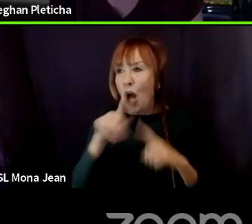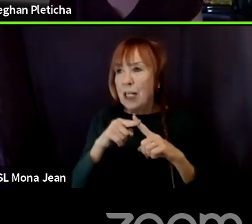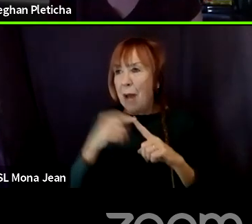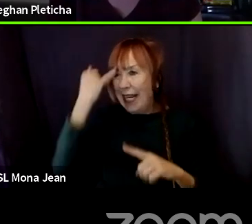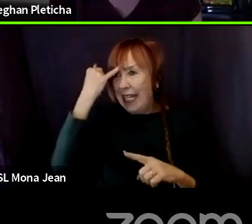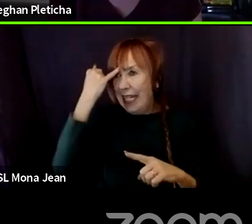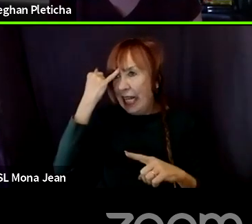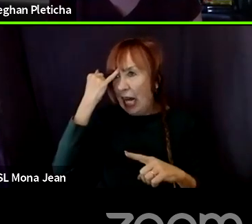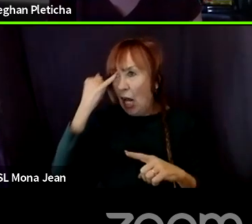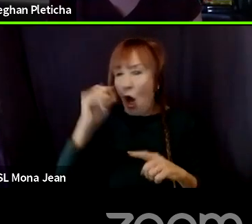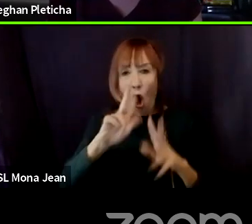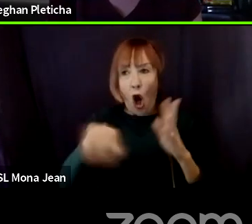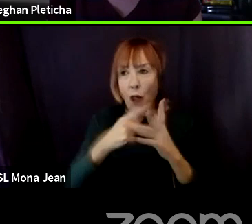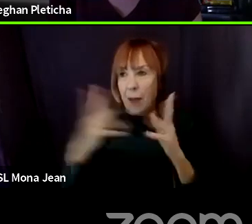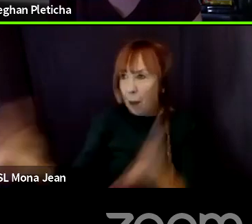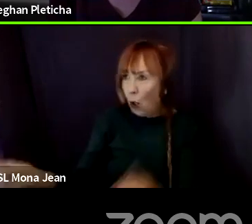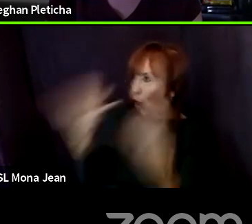But I'm like, I can speak for disabled people.